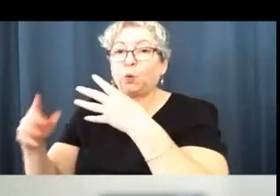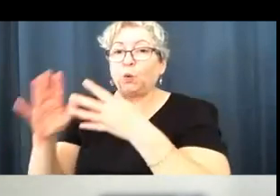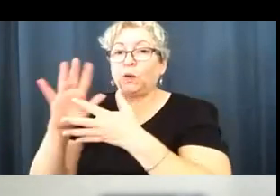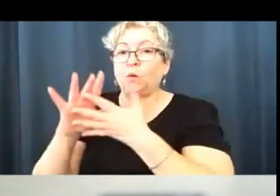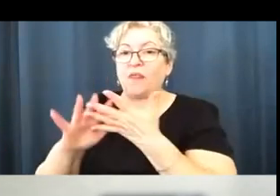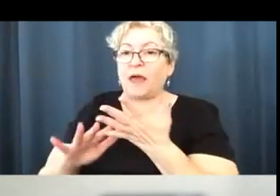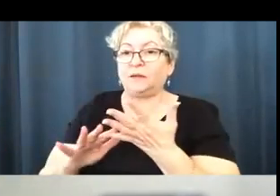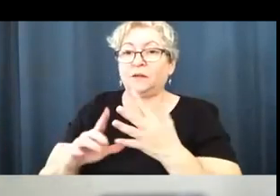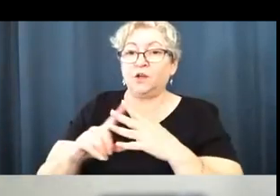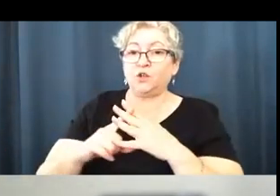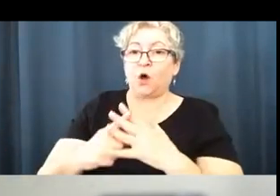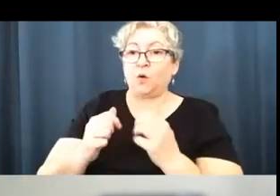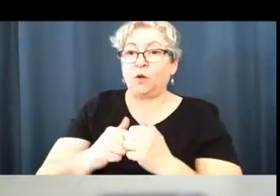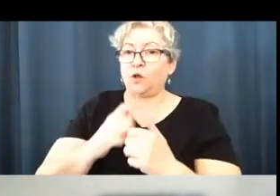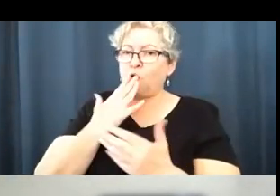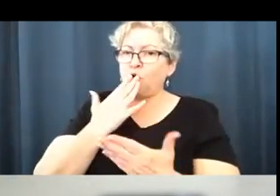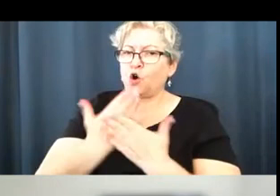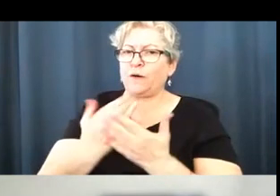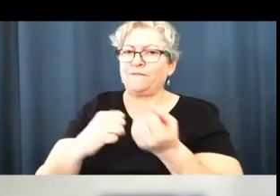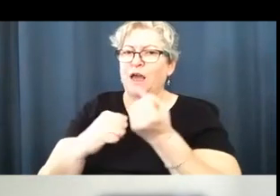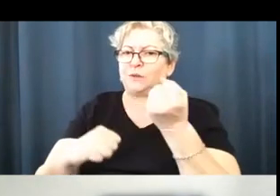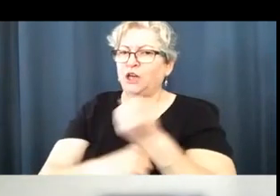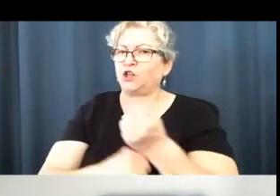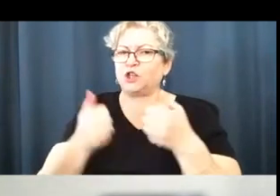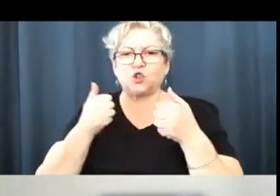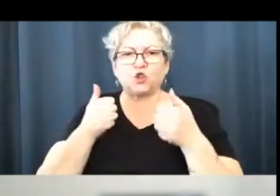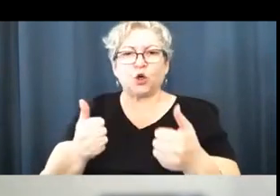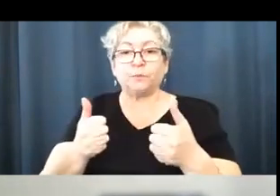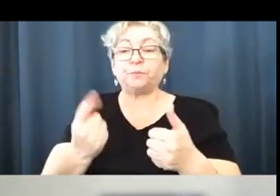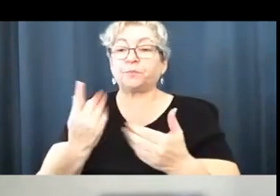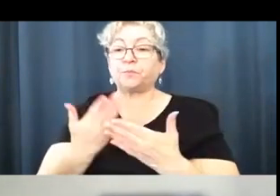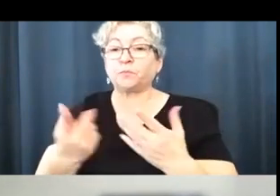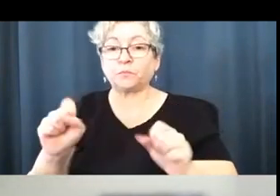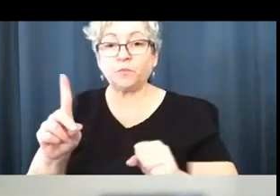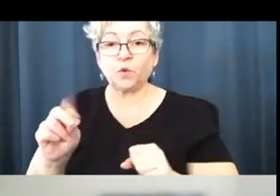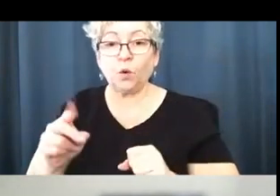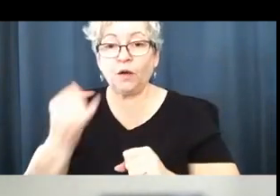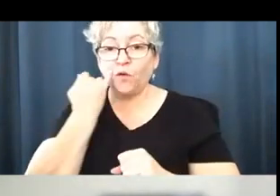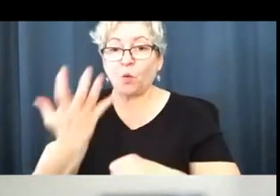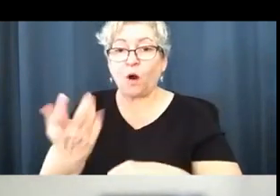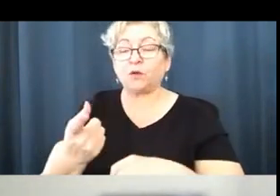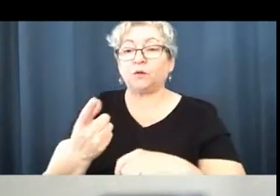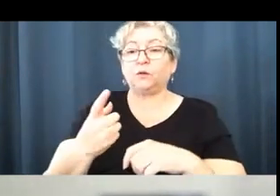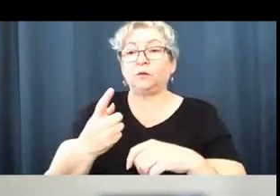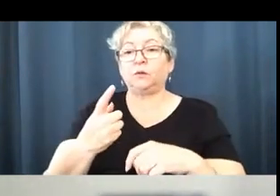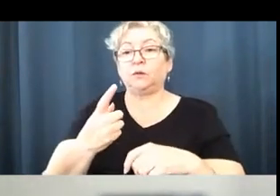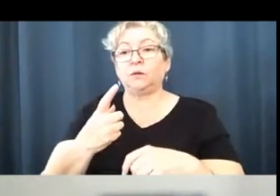starting with a really solid foundation is great. And one thing that you can do is, if you are going to secure resources for a third-party